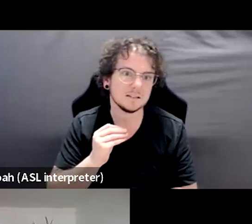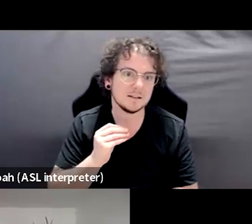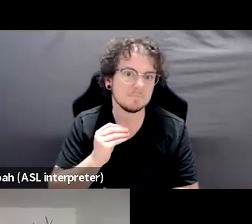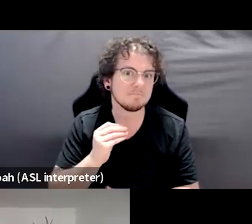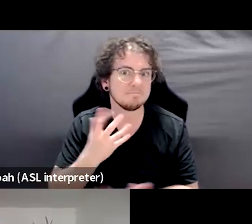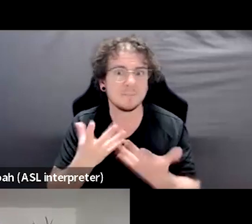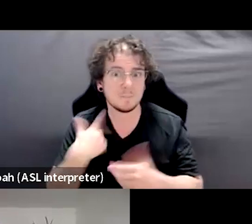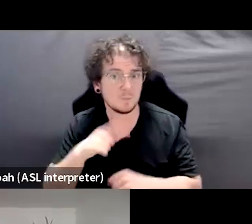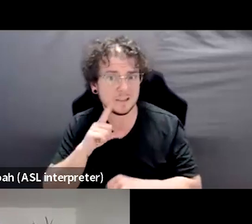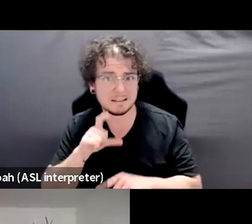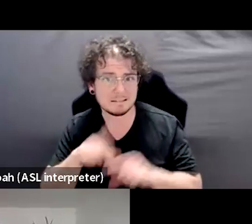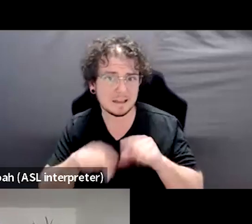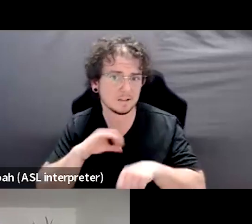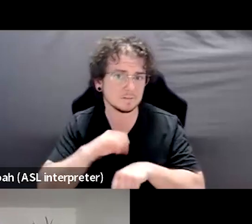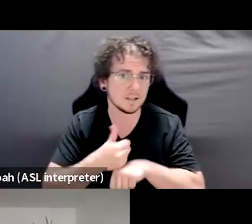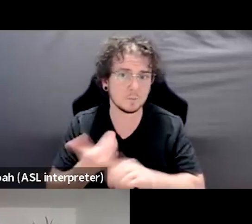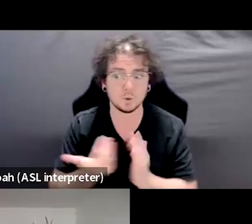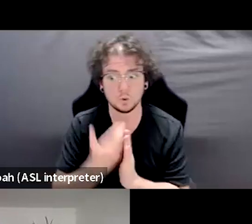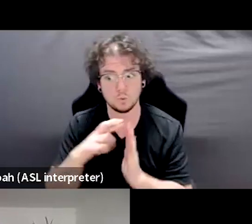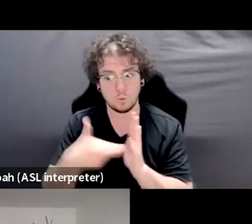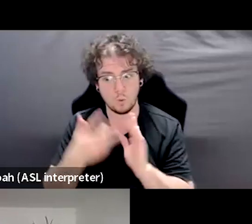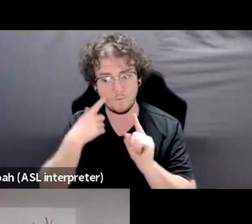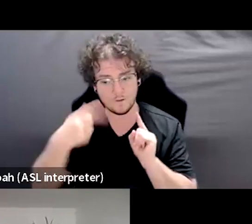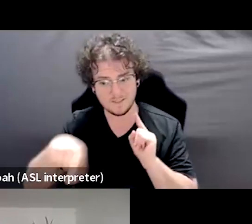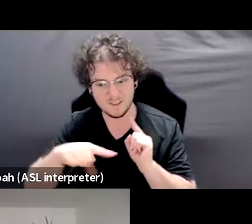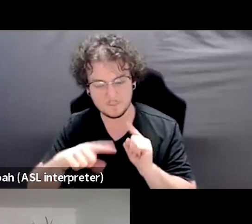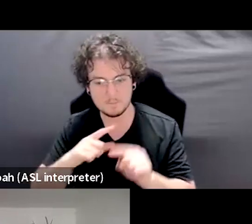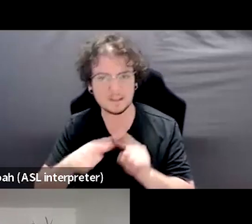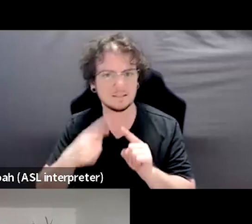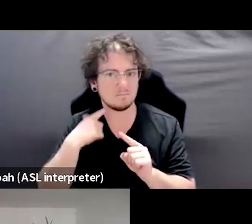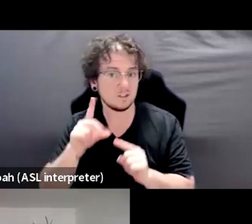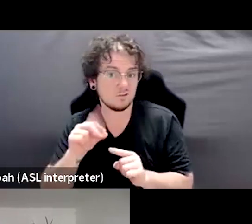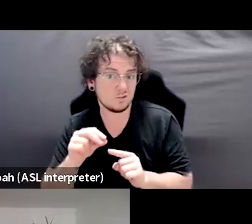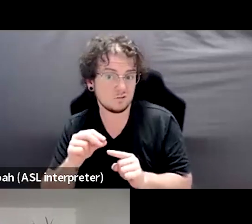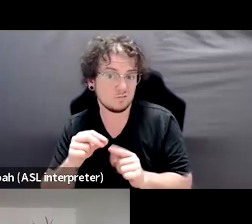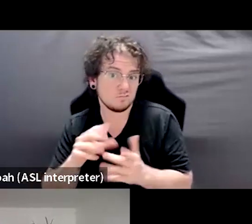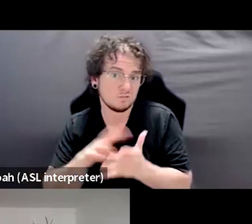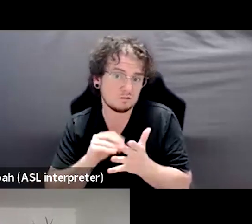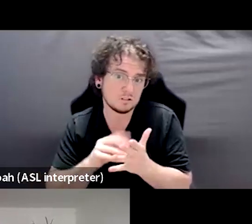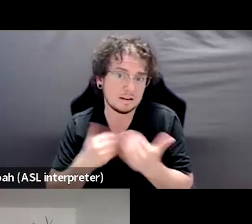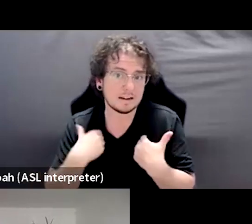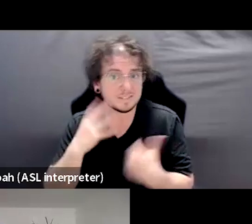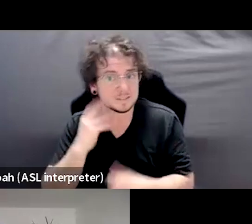for them ourselves is hard to say. Don: Yeah. Thank you. Ruth,